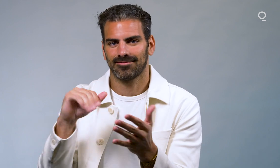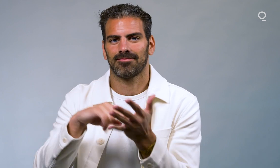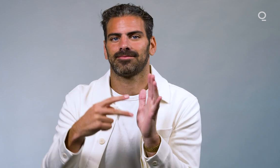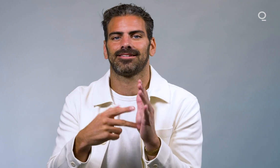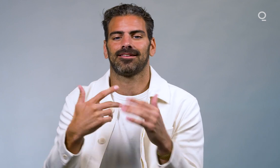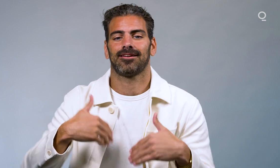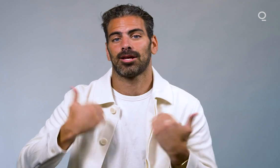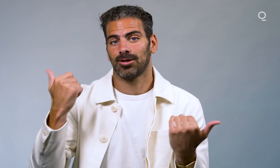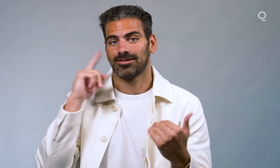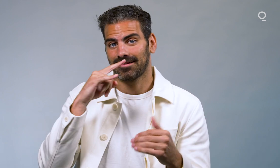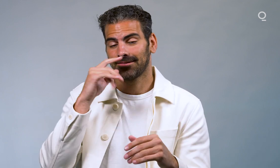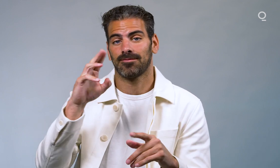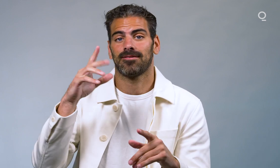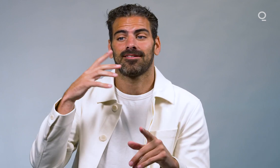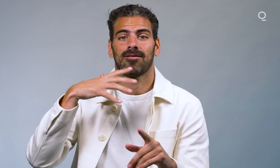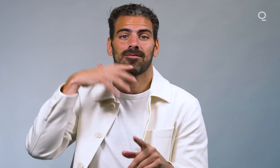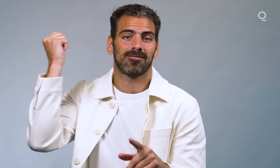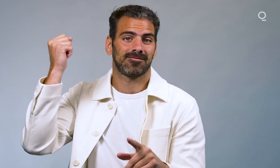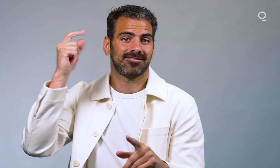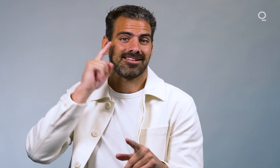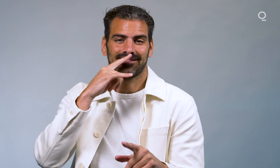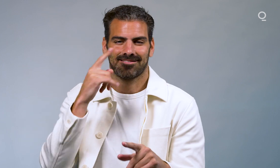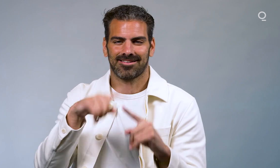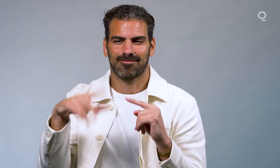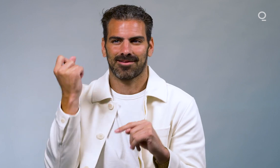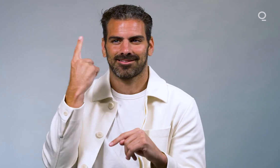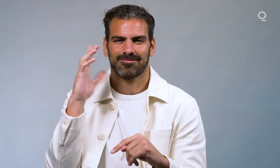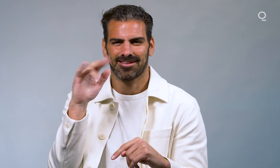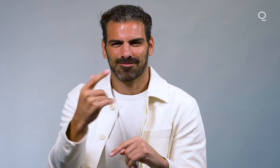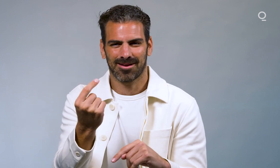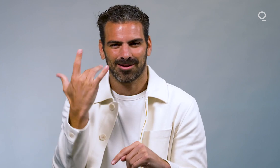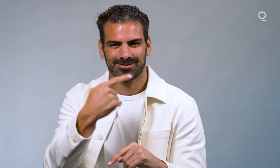So it's been around, you know, the, let's say maybe, you know, young kids, older kids,